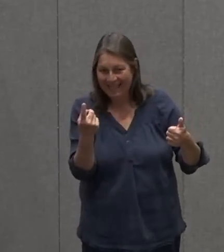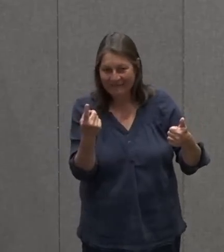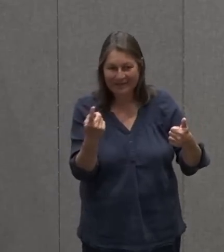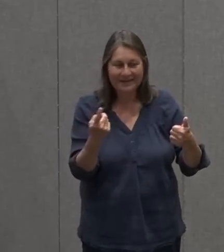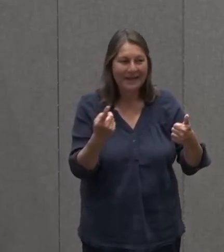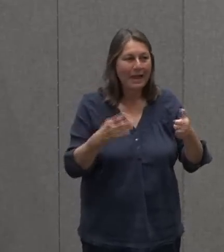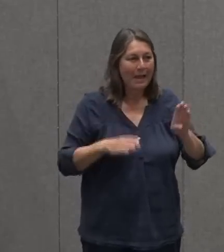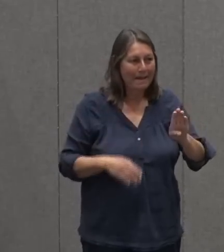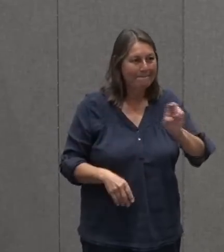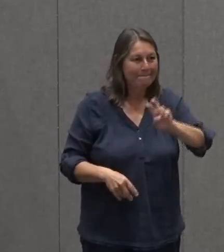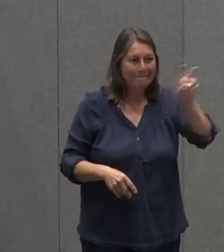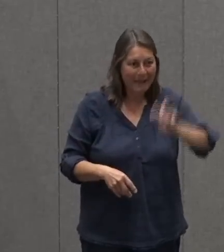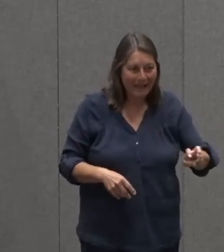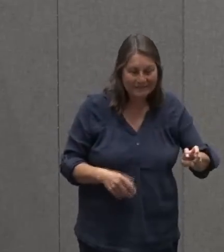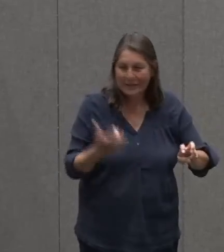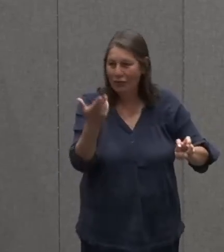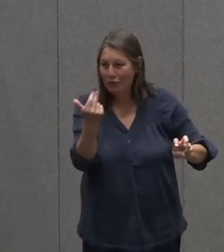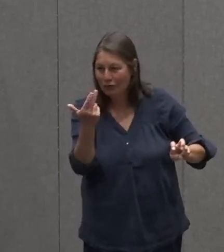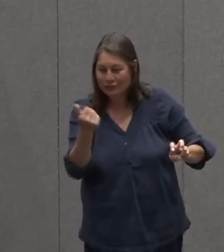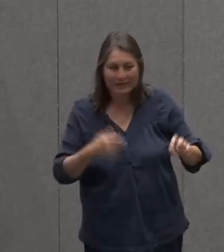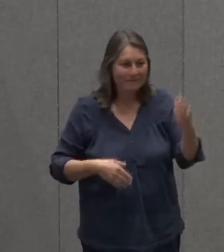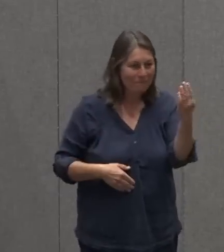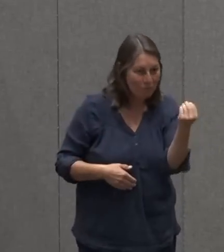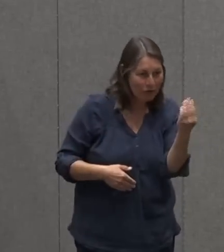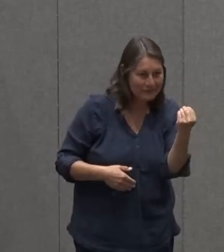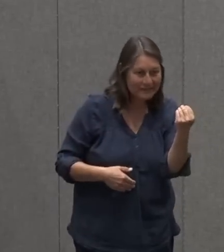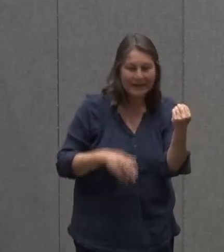Buzz.